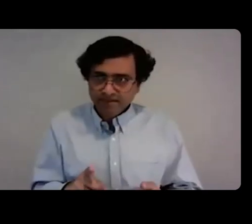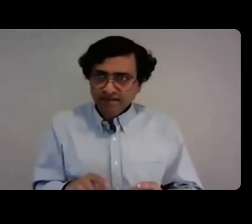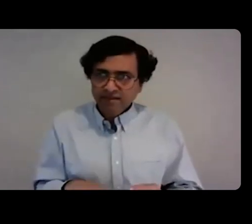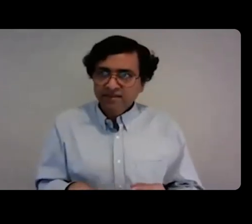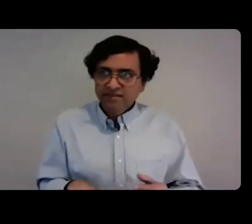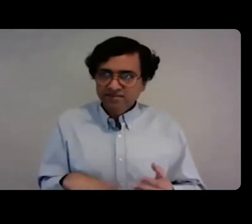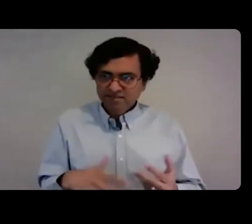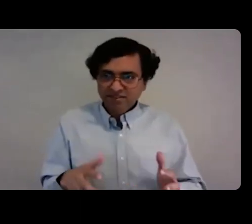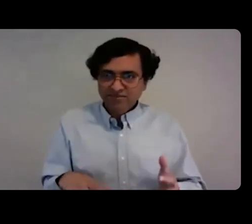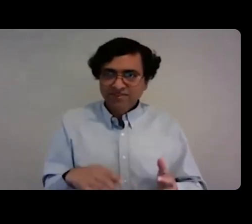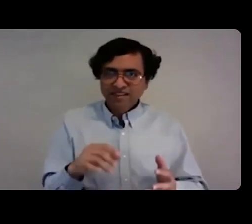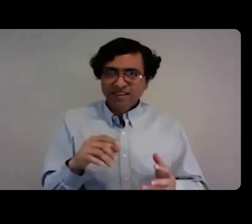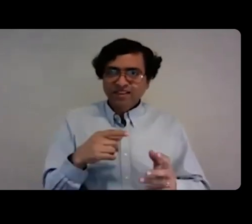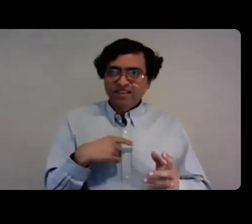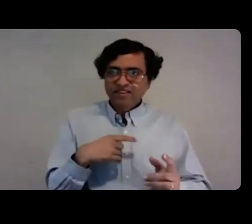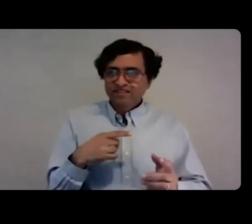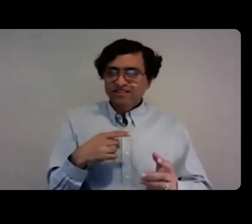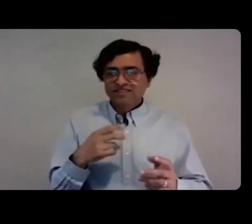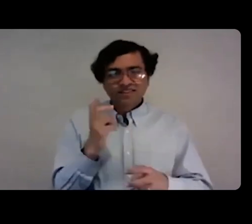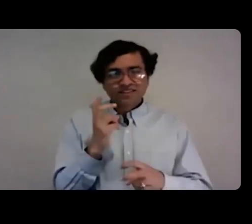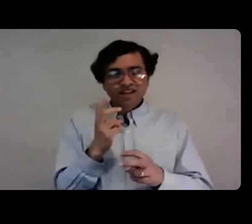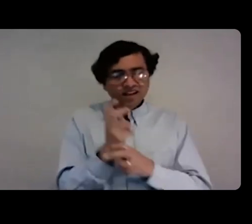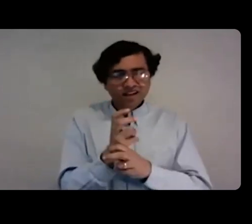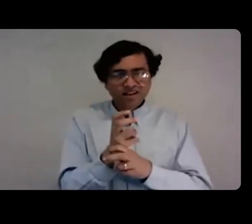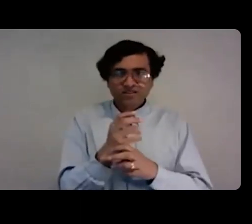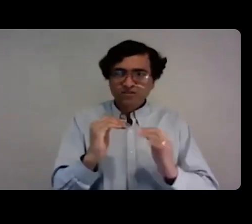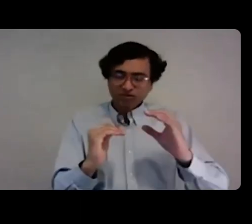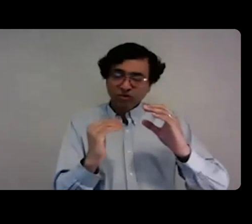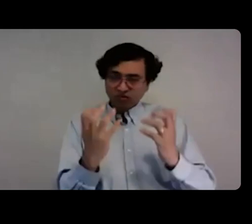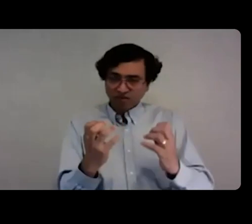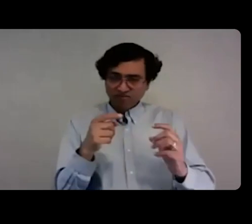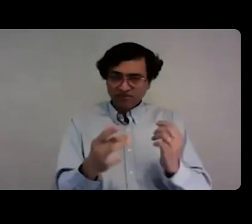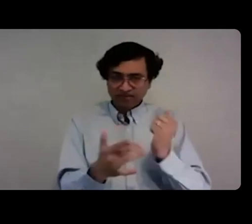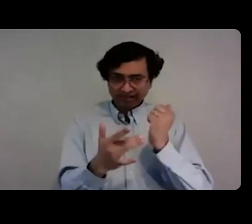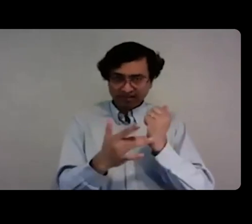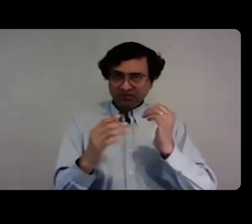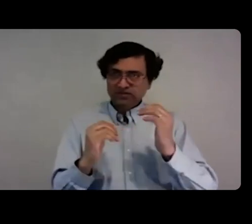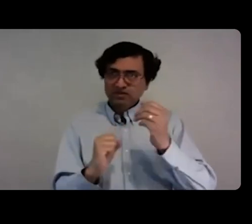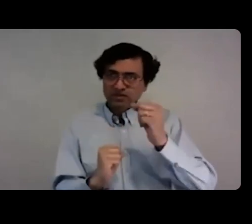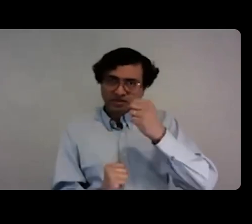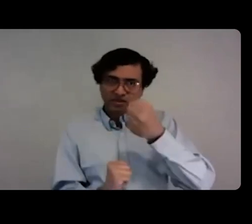So there is information and communication loss.